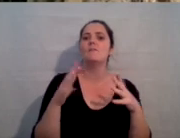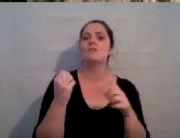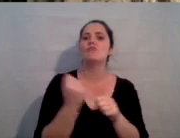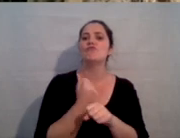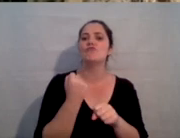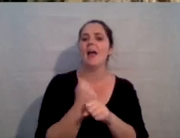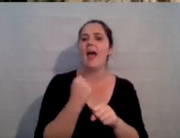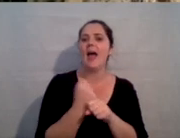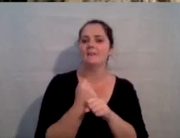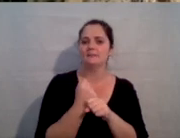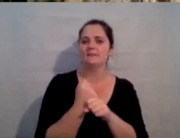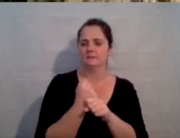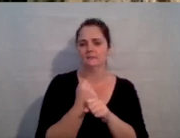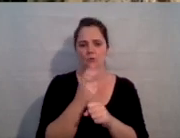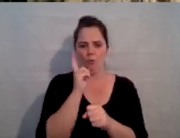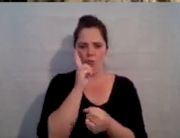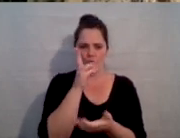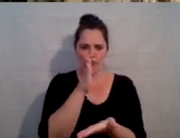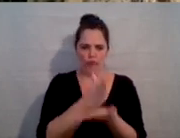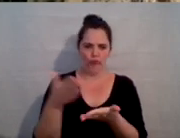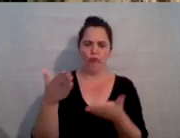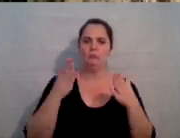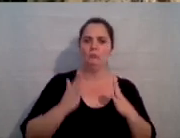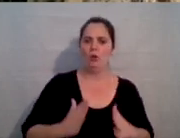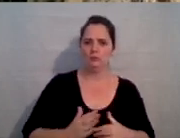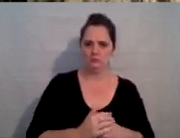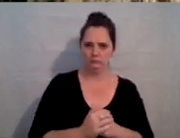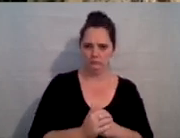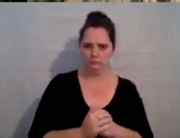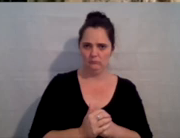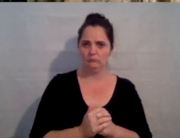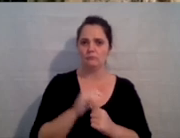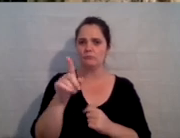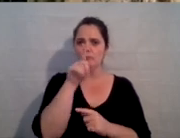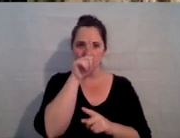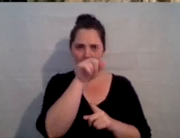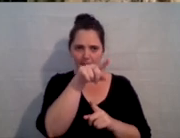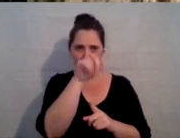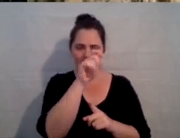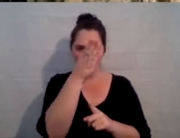body where you can pick out all of the different forms, you can clearly see muscles, you can see